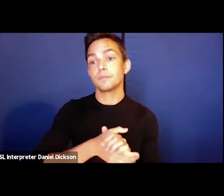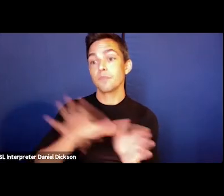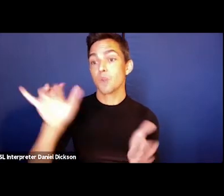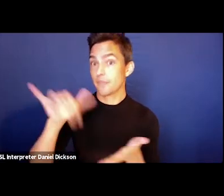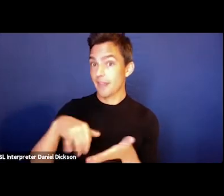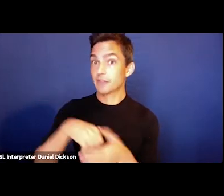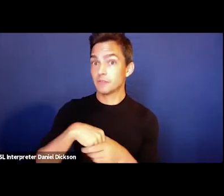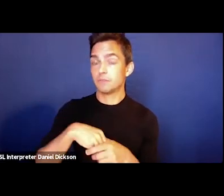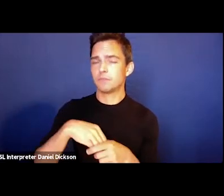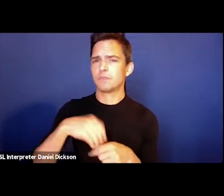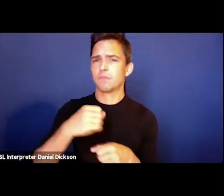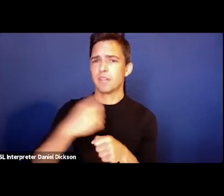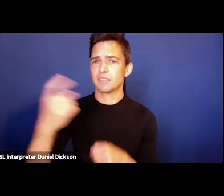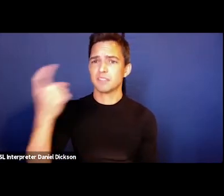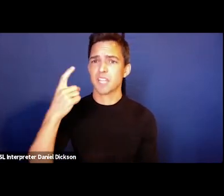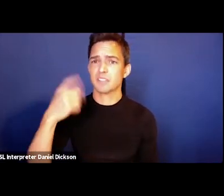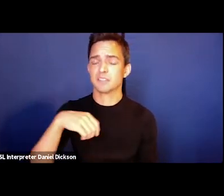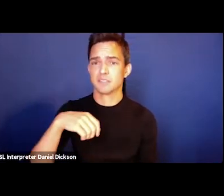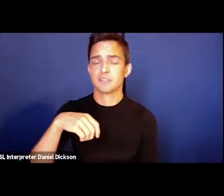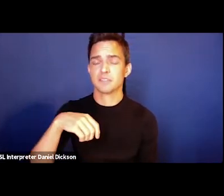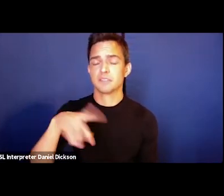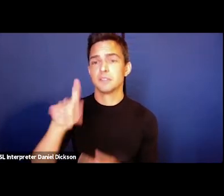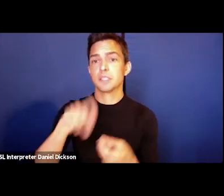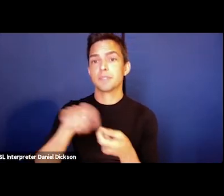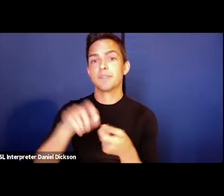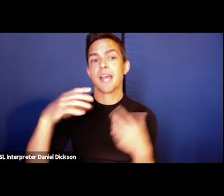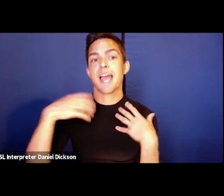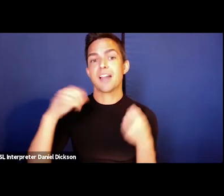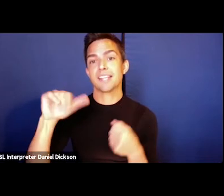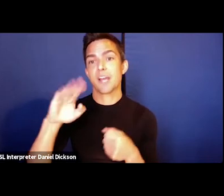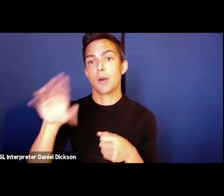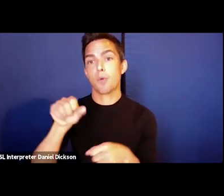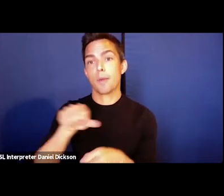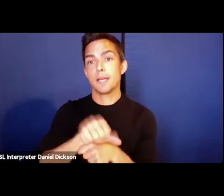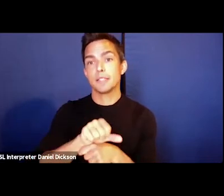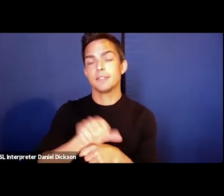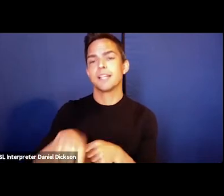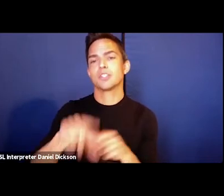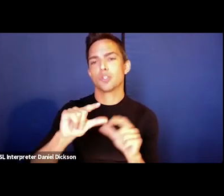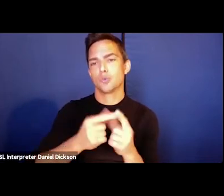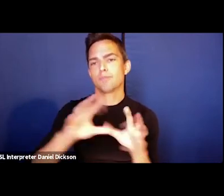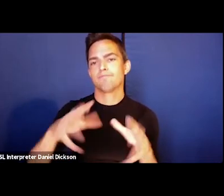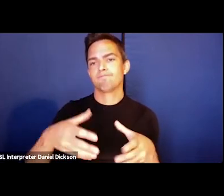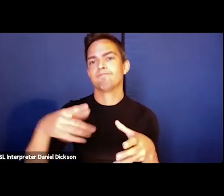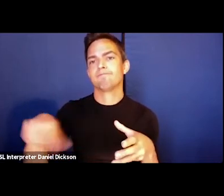makes sense particularly the health care appointments it's a group that really potentially